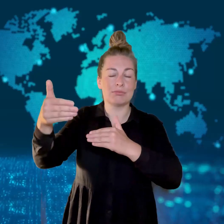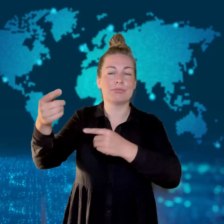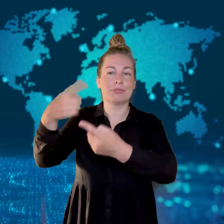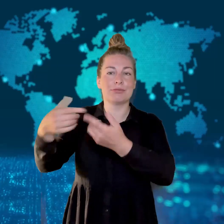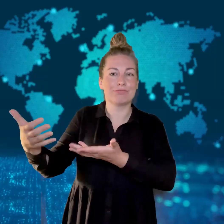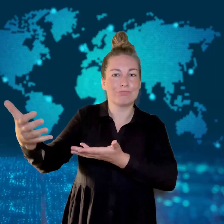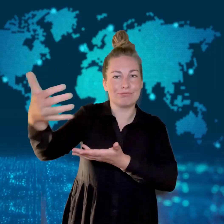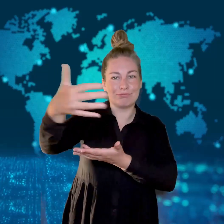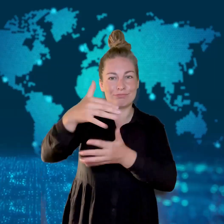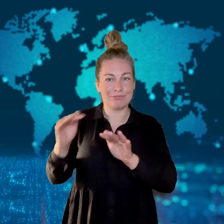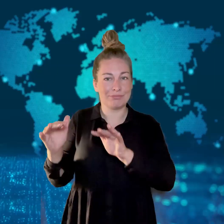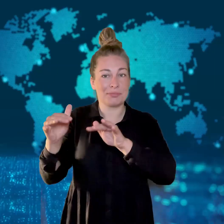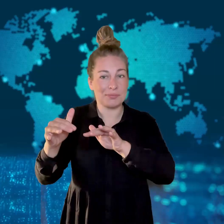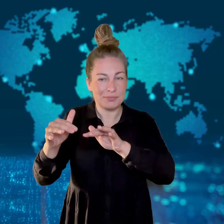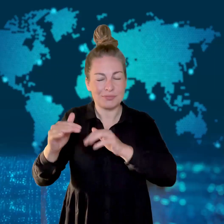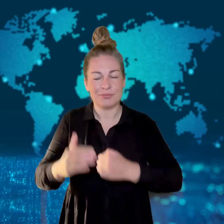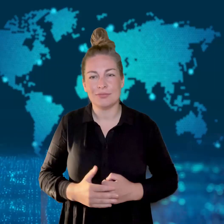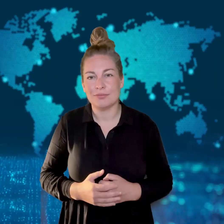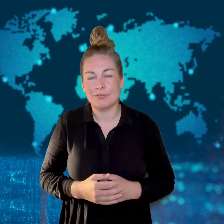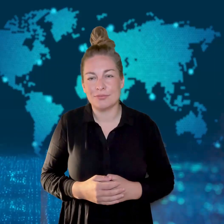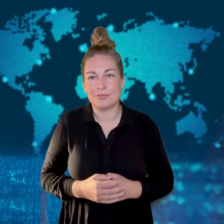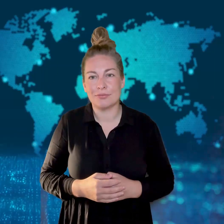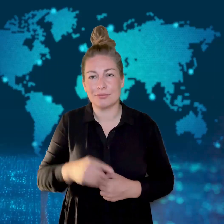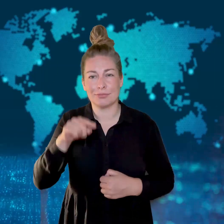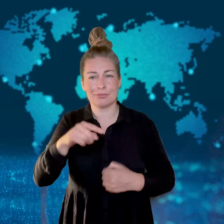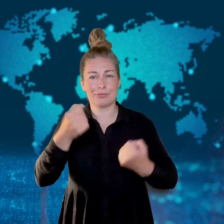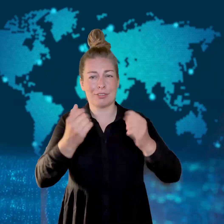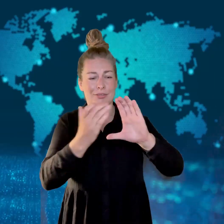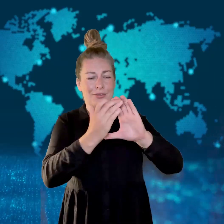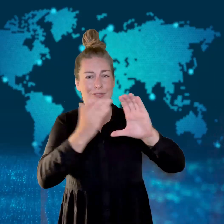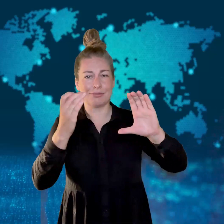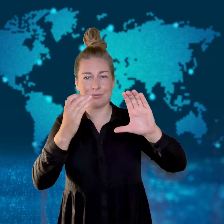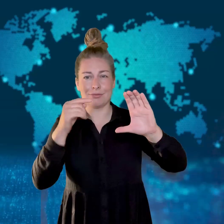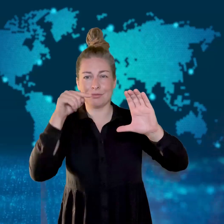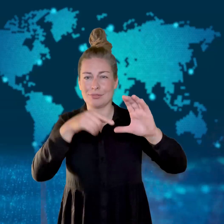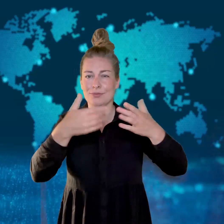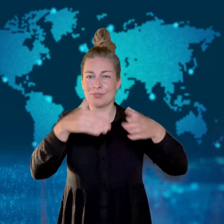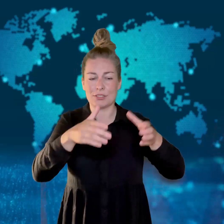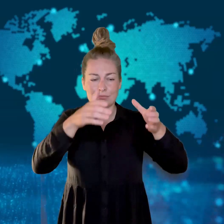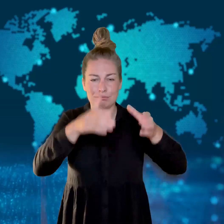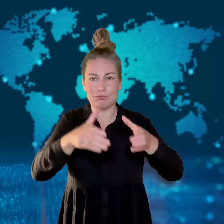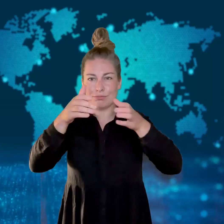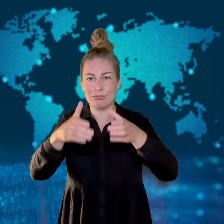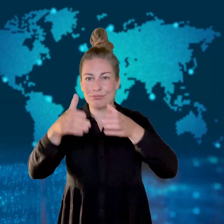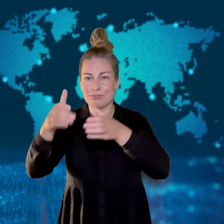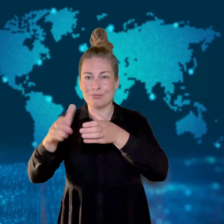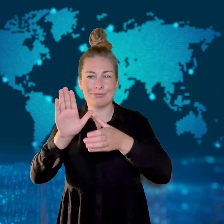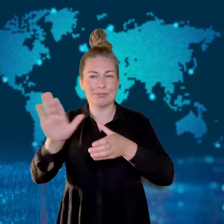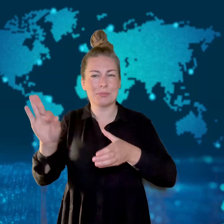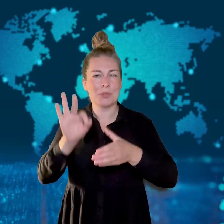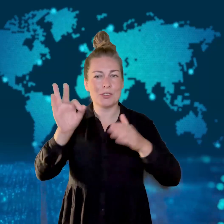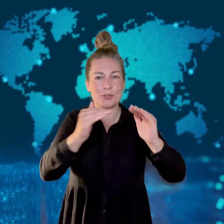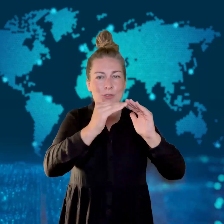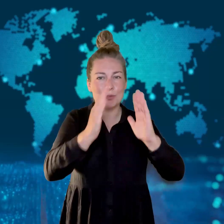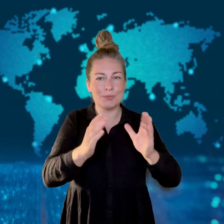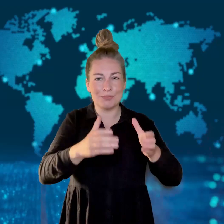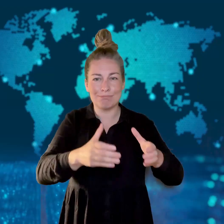There were around 40 hives on the truck, and around 20 of them slid off.